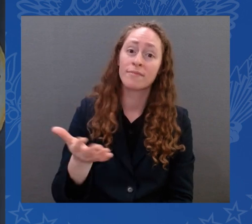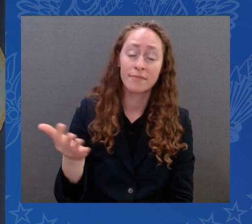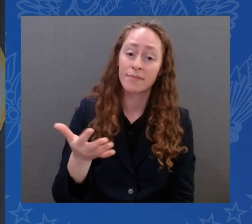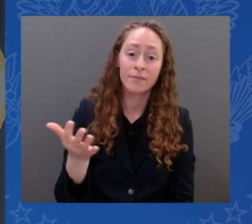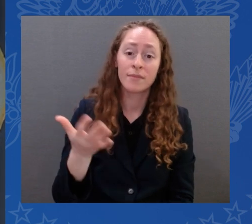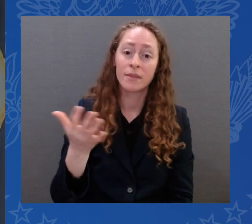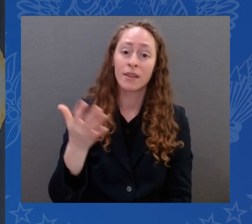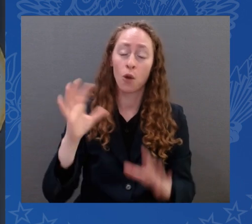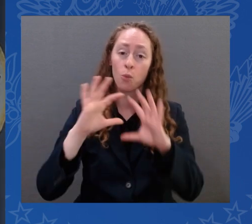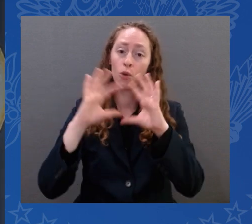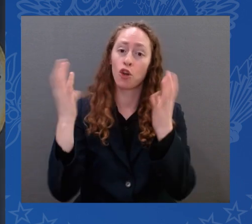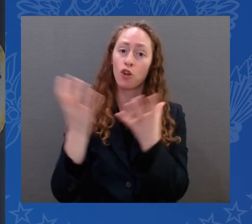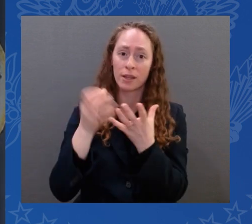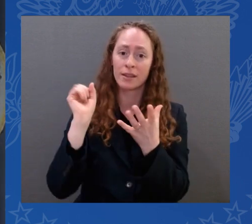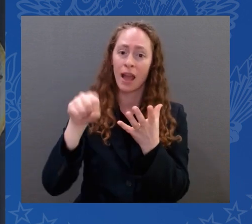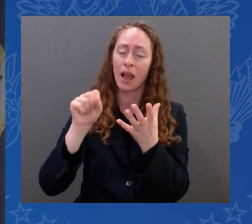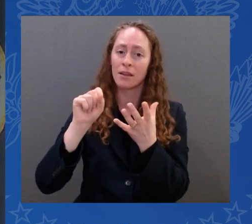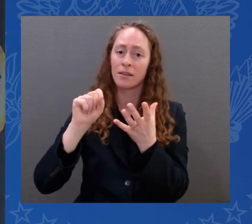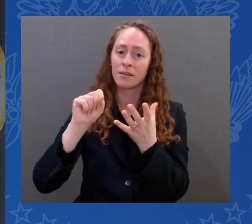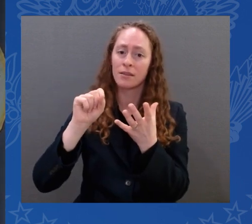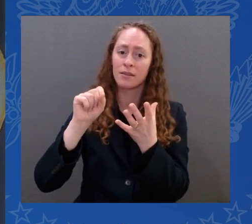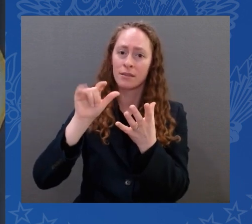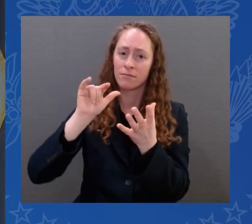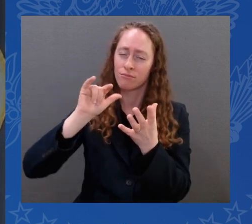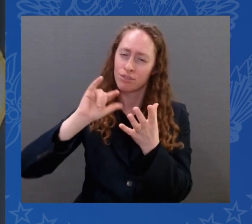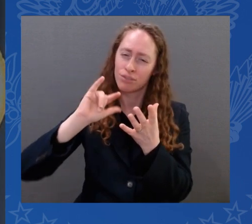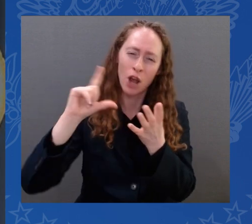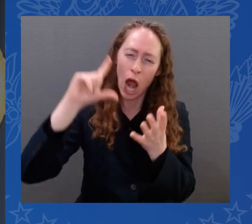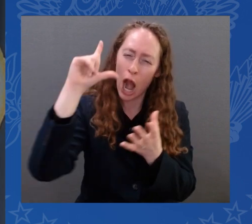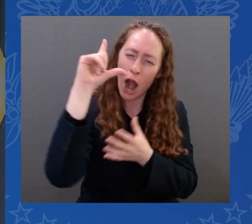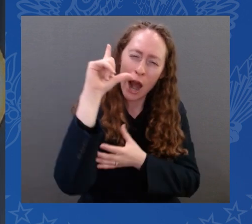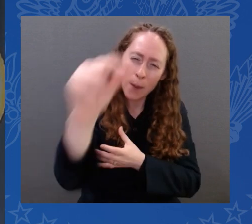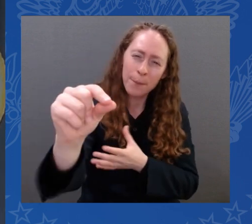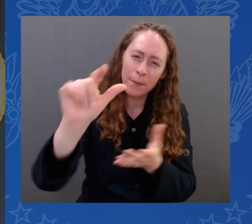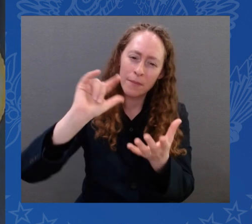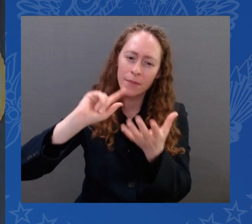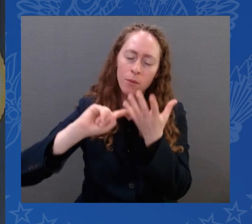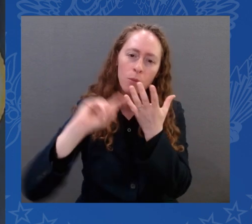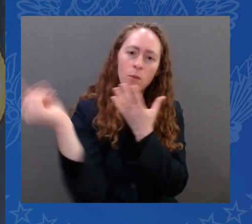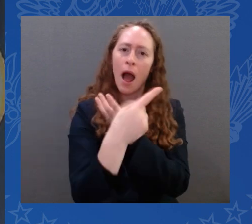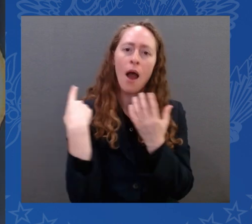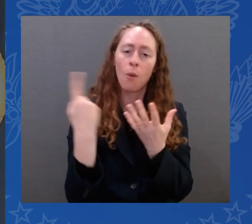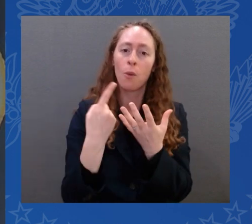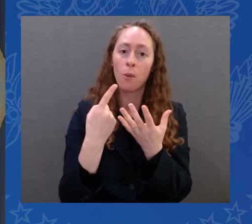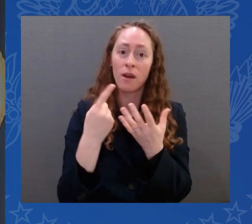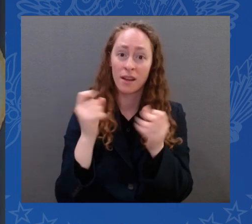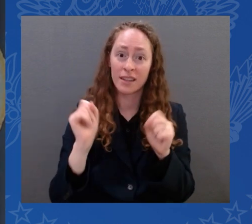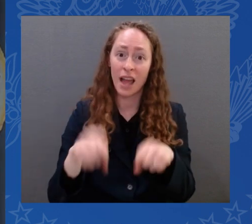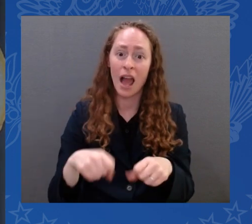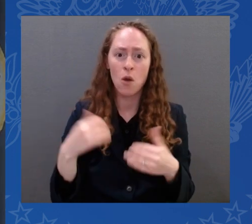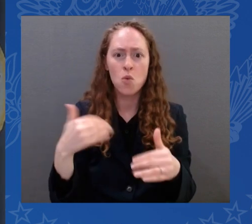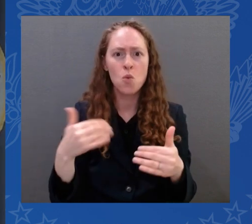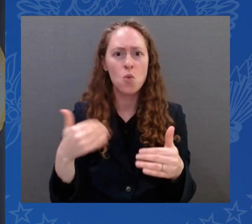And Putin's brutal assault on Ukraine